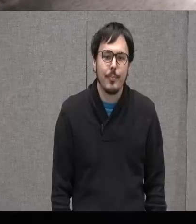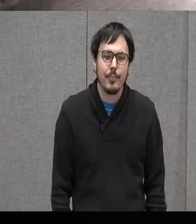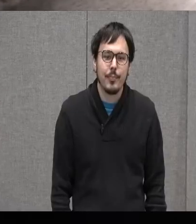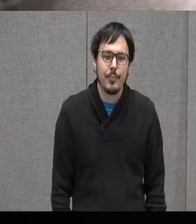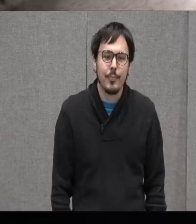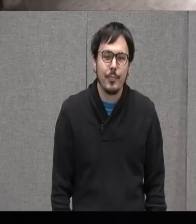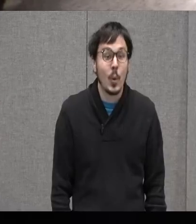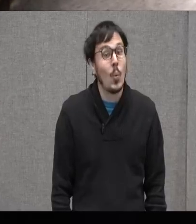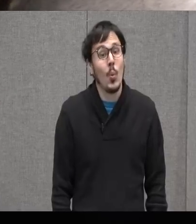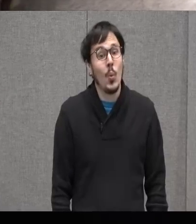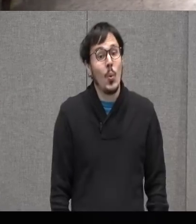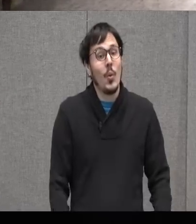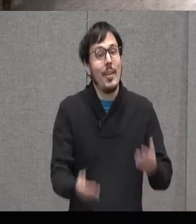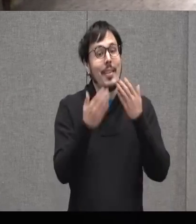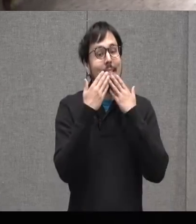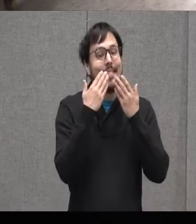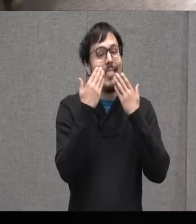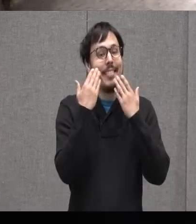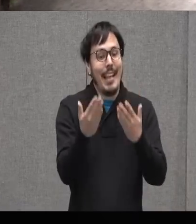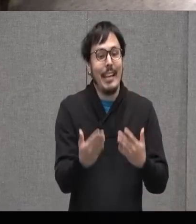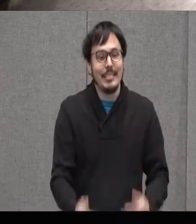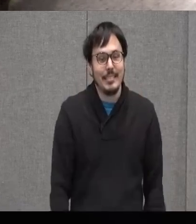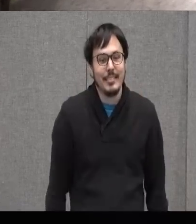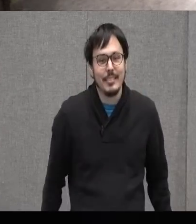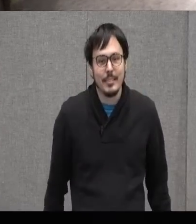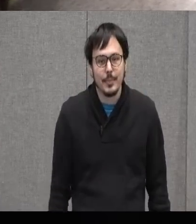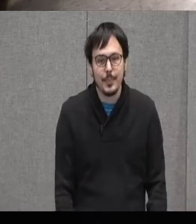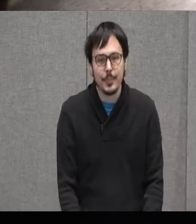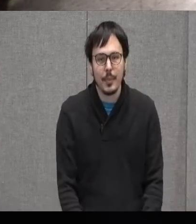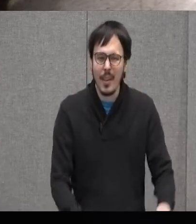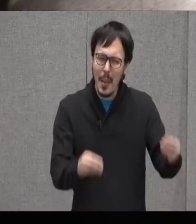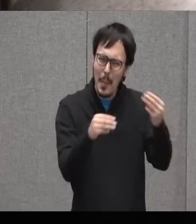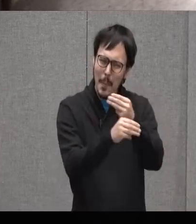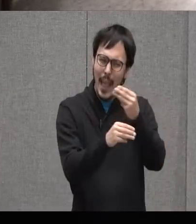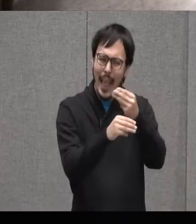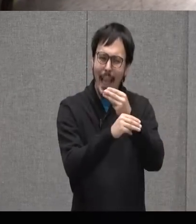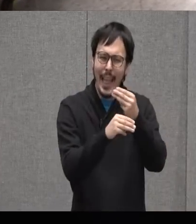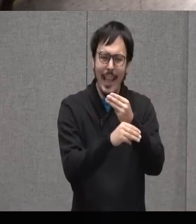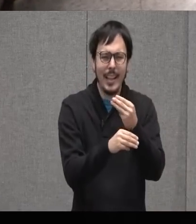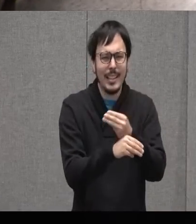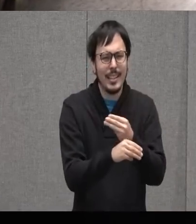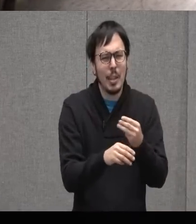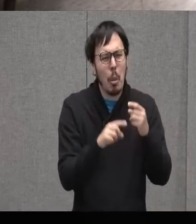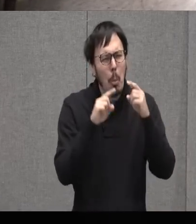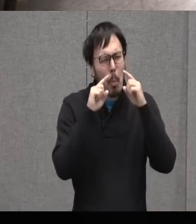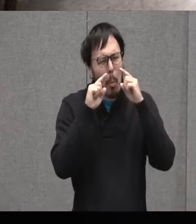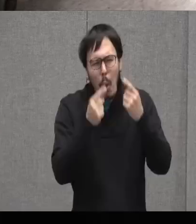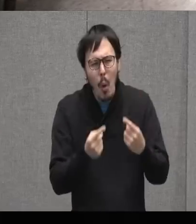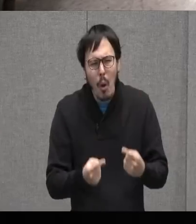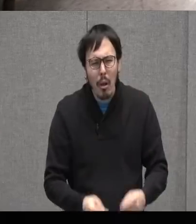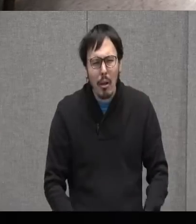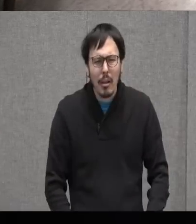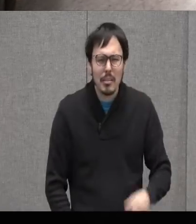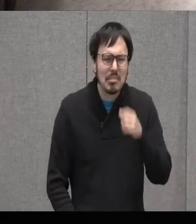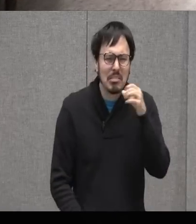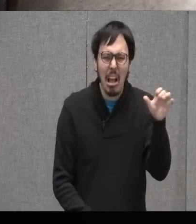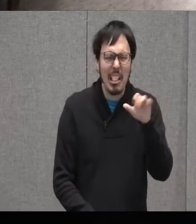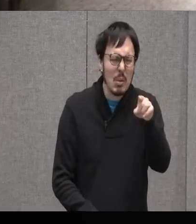Whew thanks, math is just so boring. It's not like you can dance to it.